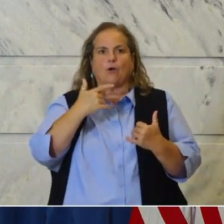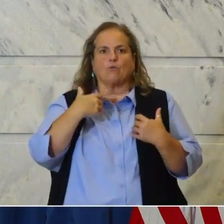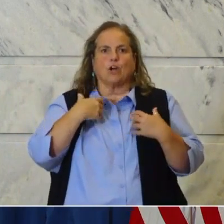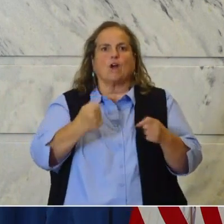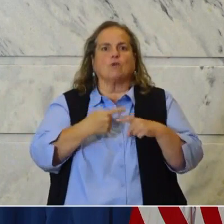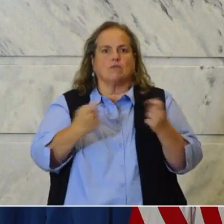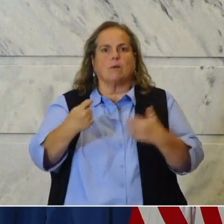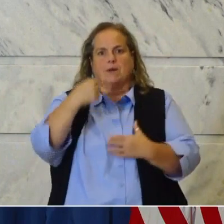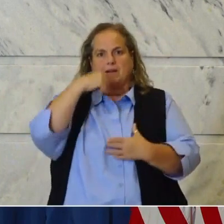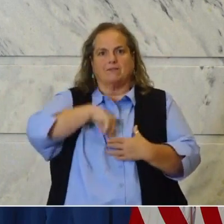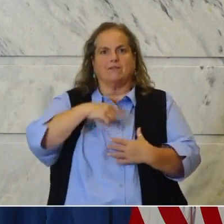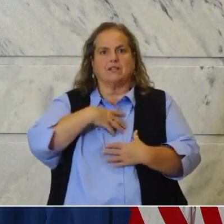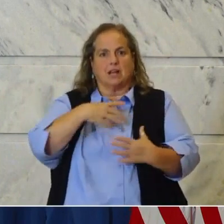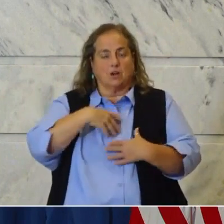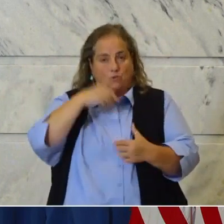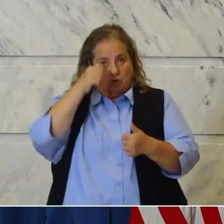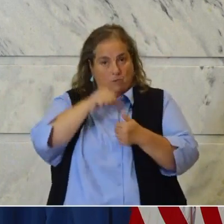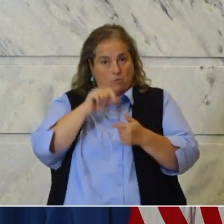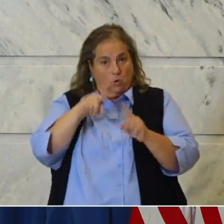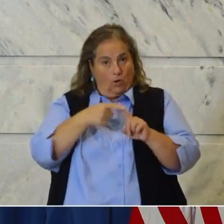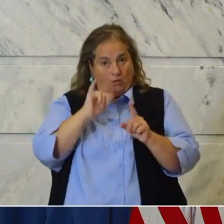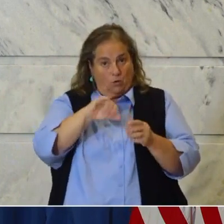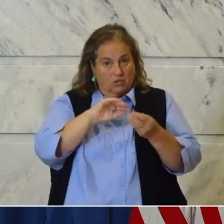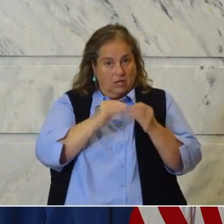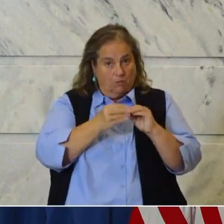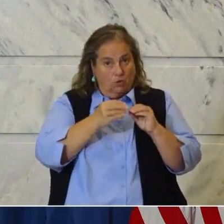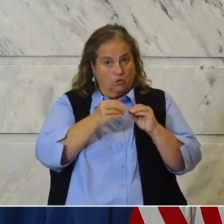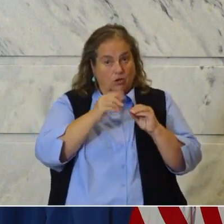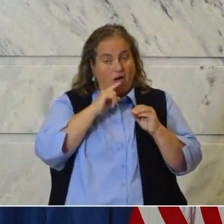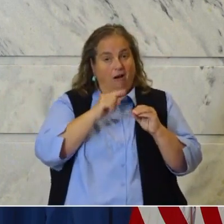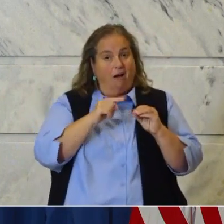remember when those numbers air down Sometimes it means we've lost or were